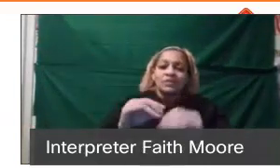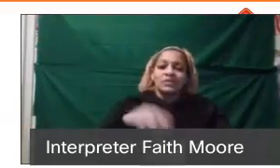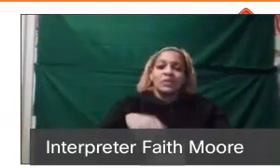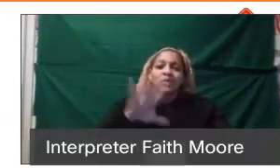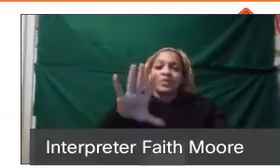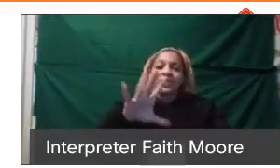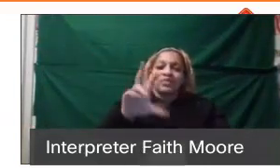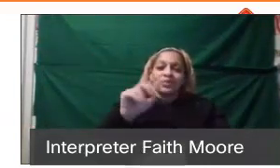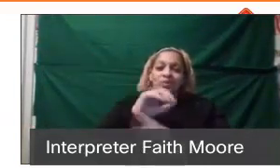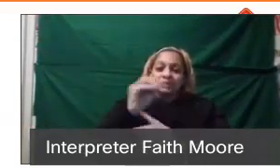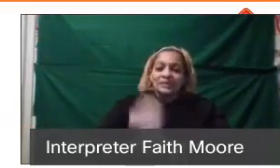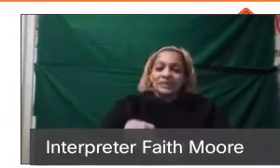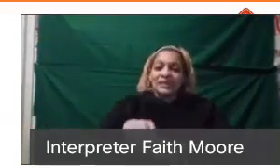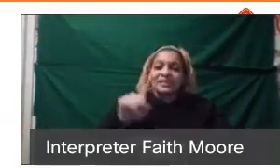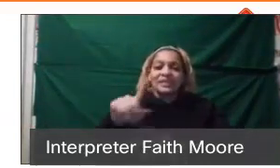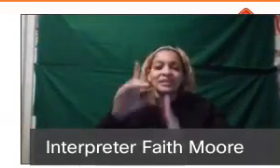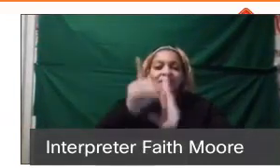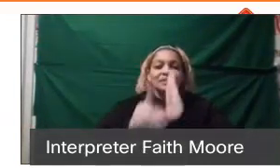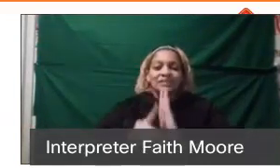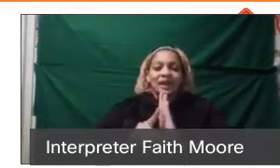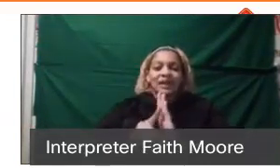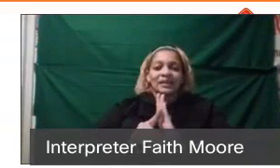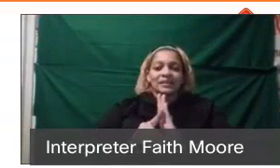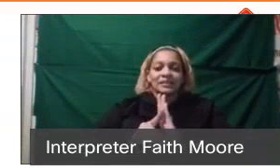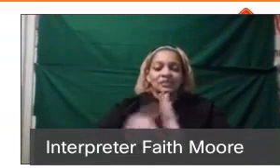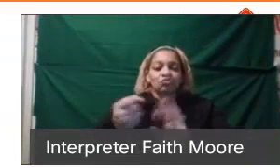This design stretch, it hasn't changed much.